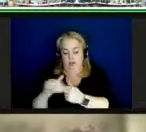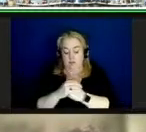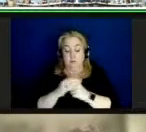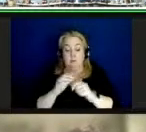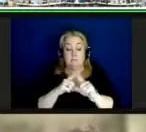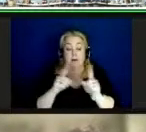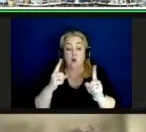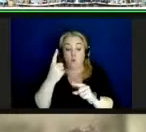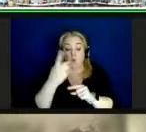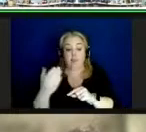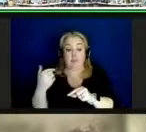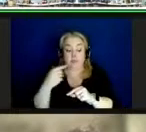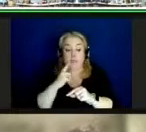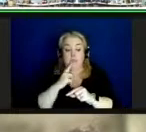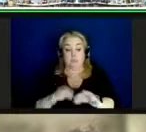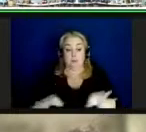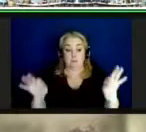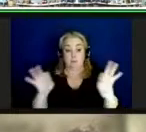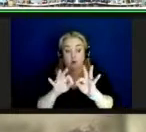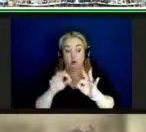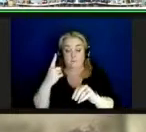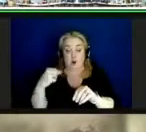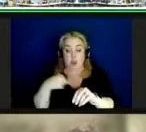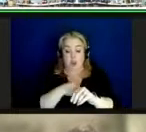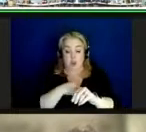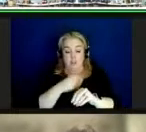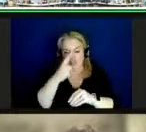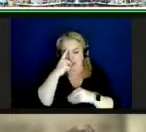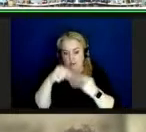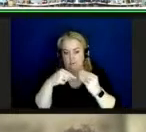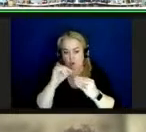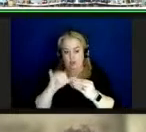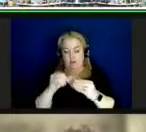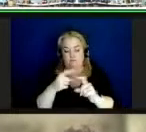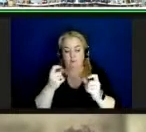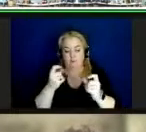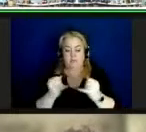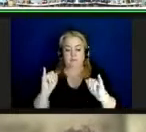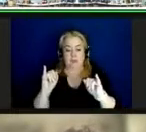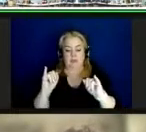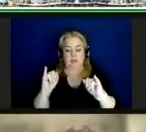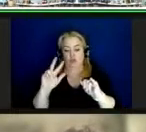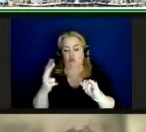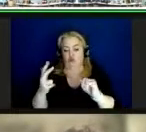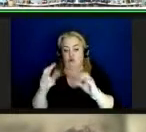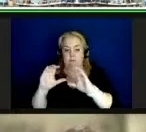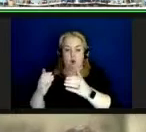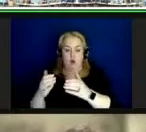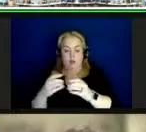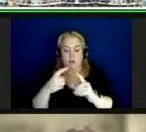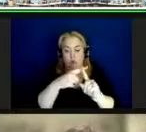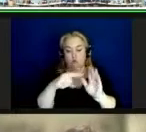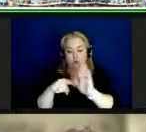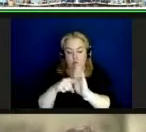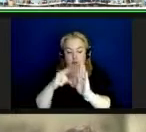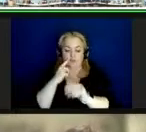WE ACTUALLY DIDN'T DO STEP THREE ON THE SIDE THAT WAS TOO LATE FOR YOUR PACKAGE TO CHANGE ITAUSE JOSH WENT AHEAD AND